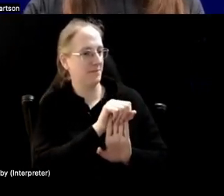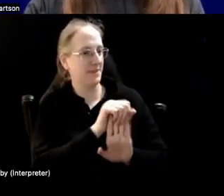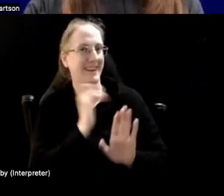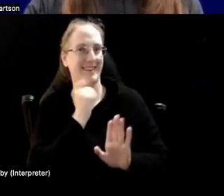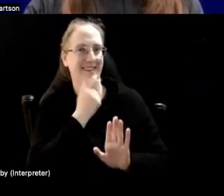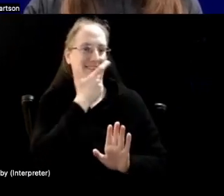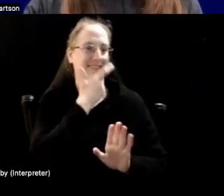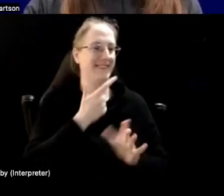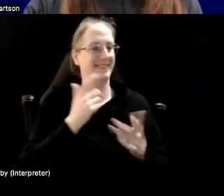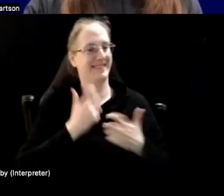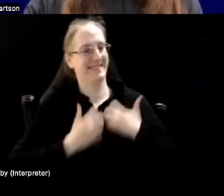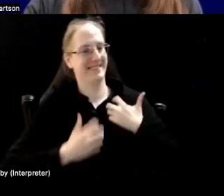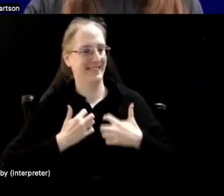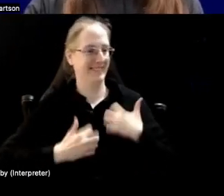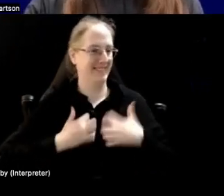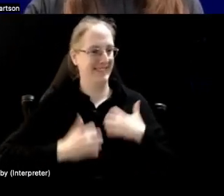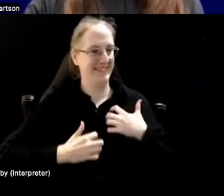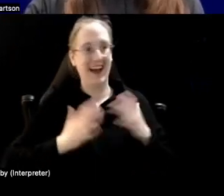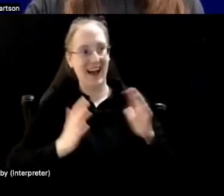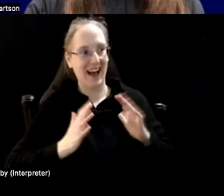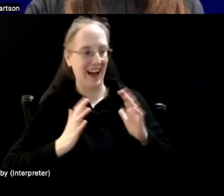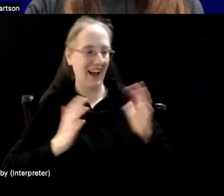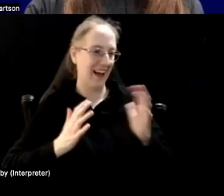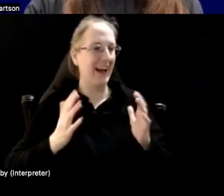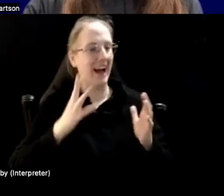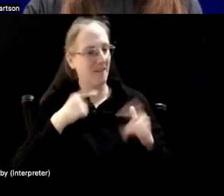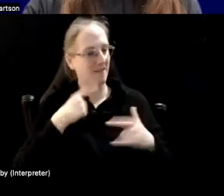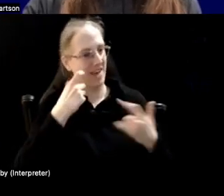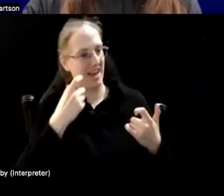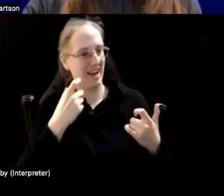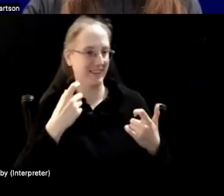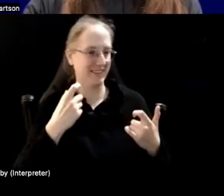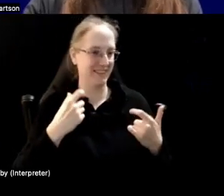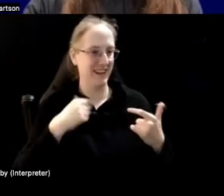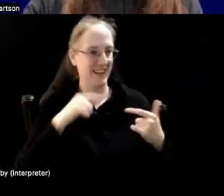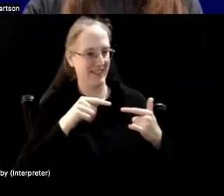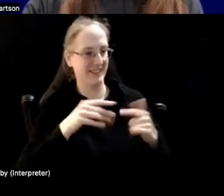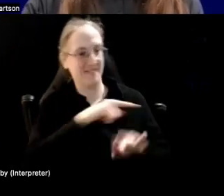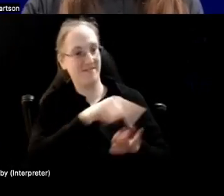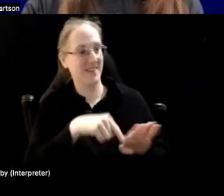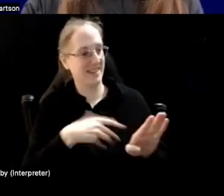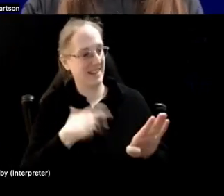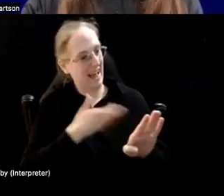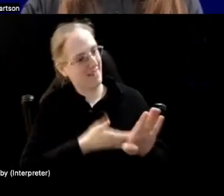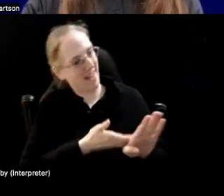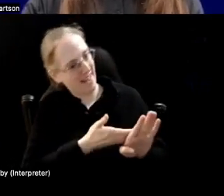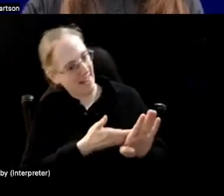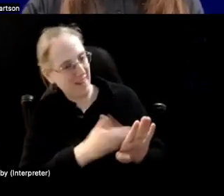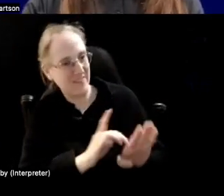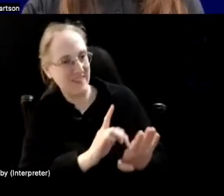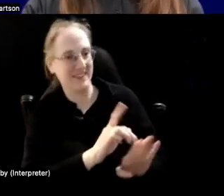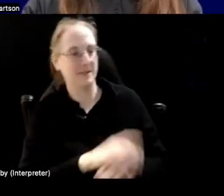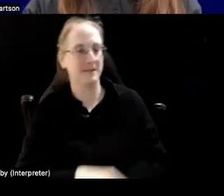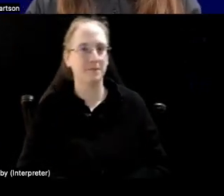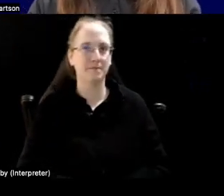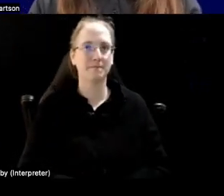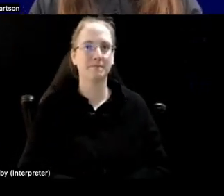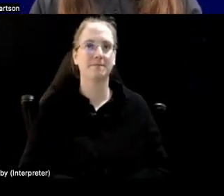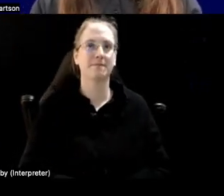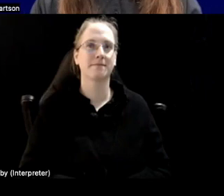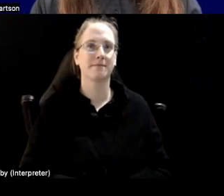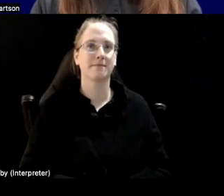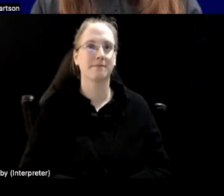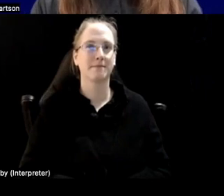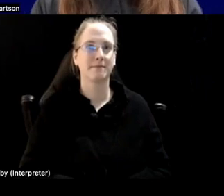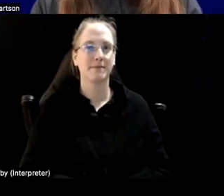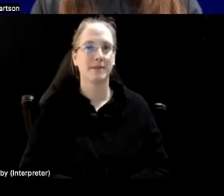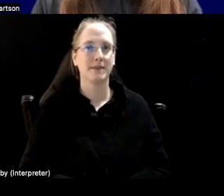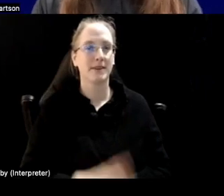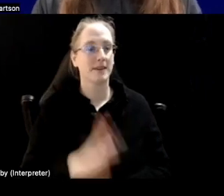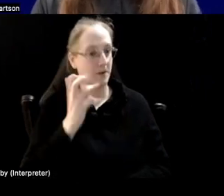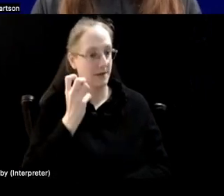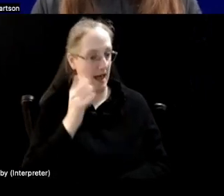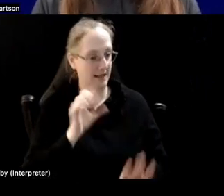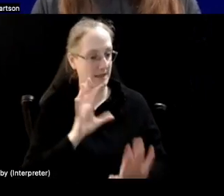excitement of just having discovered his feet. His little hands may be clenching his toes and